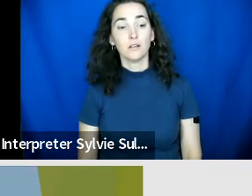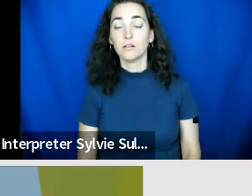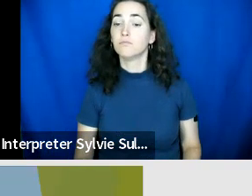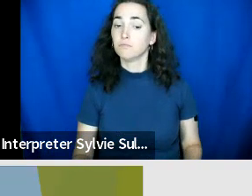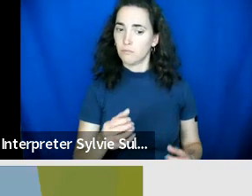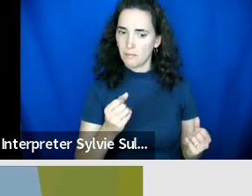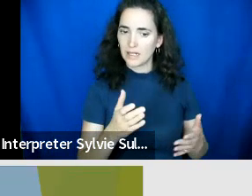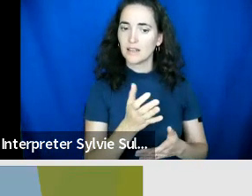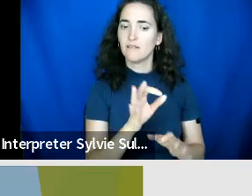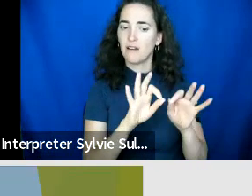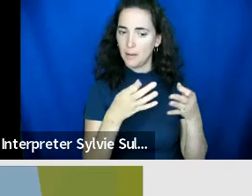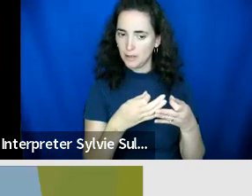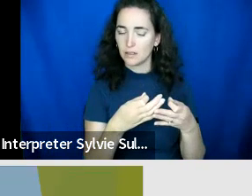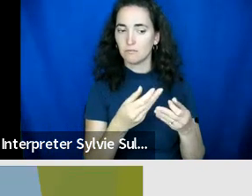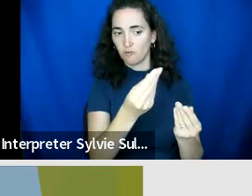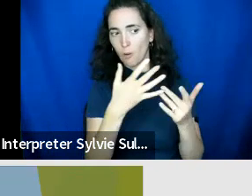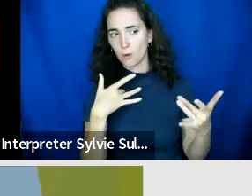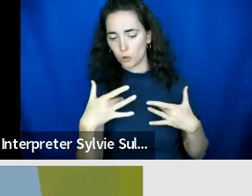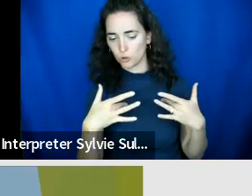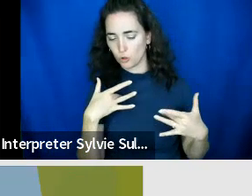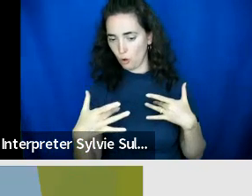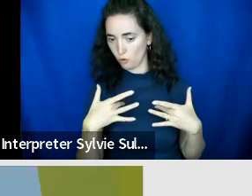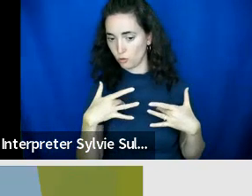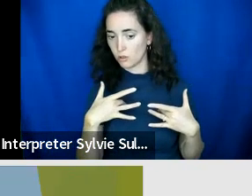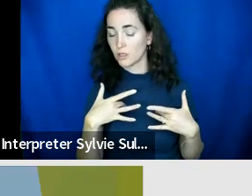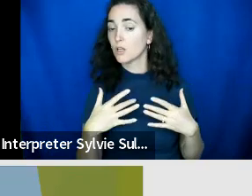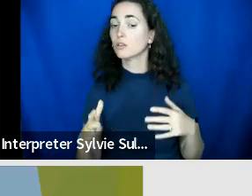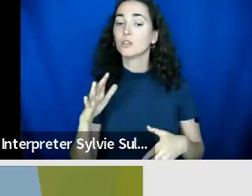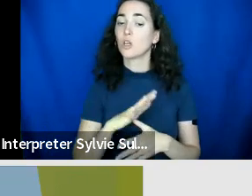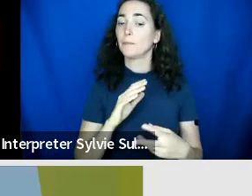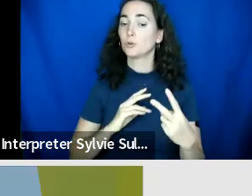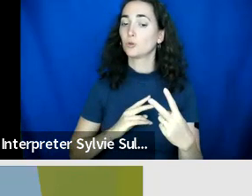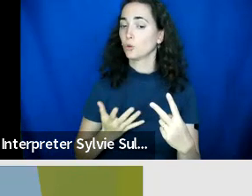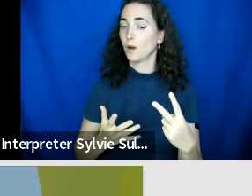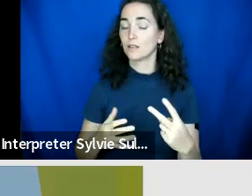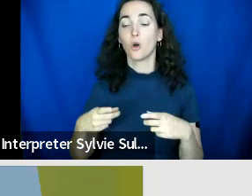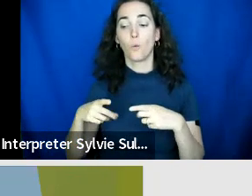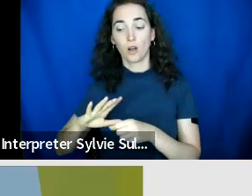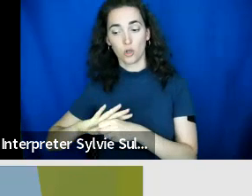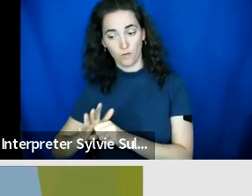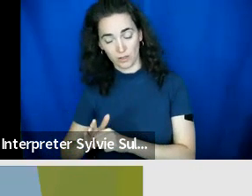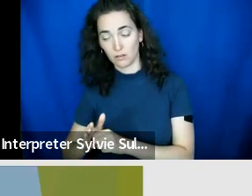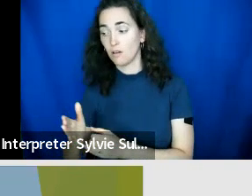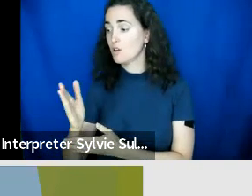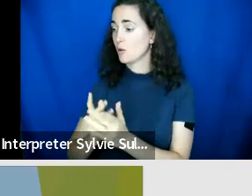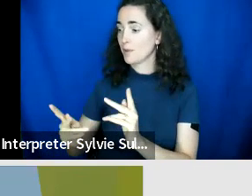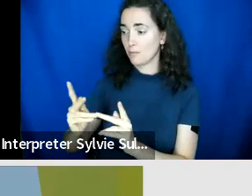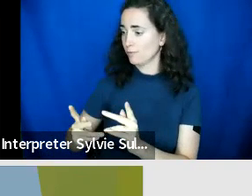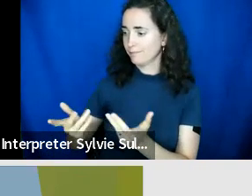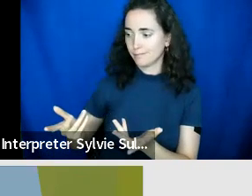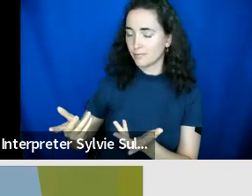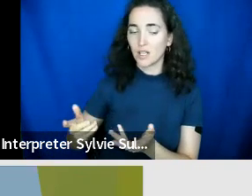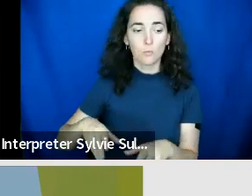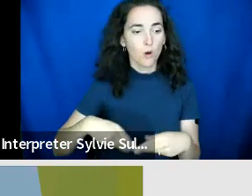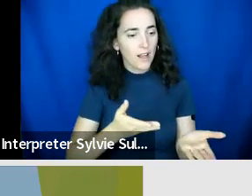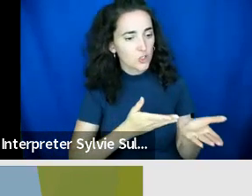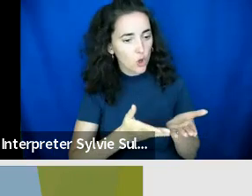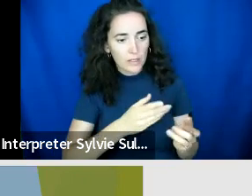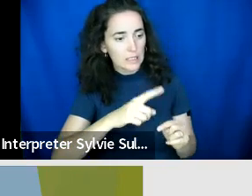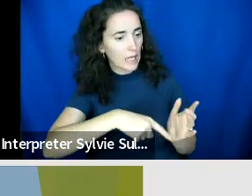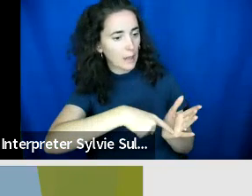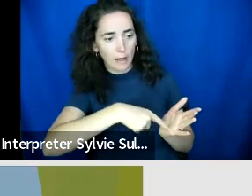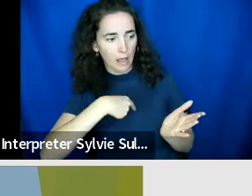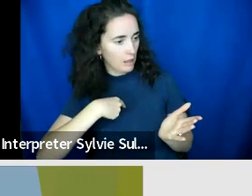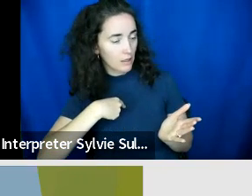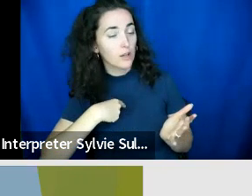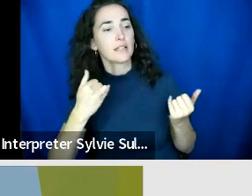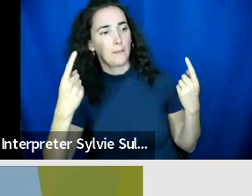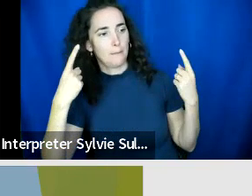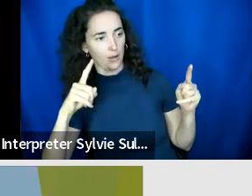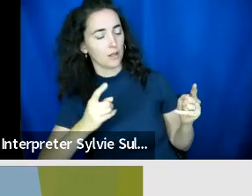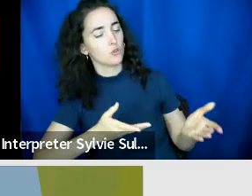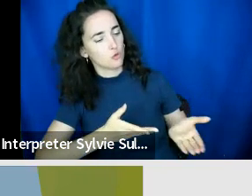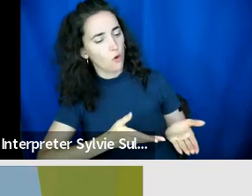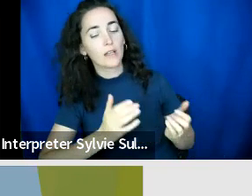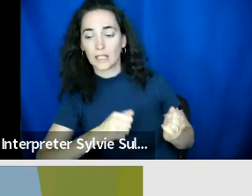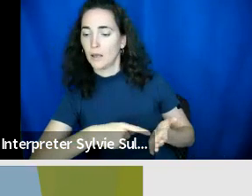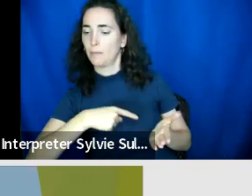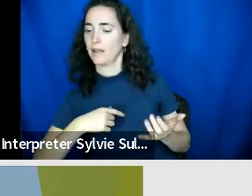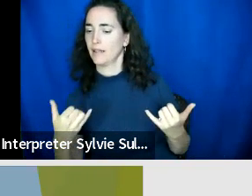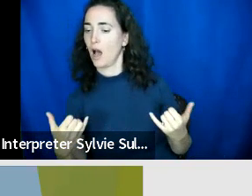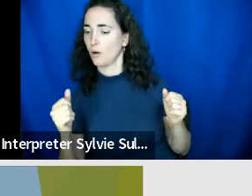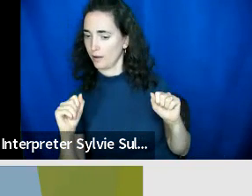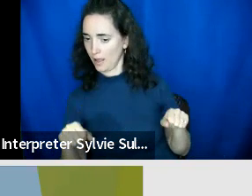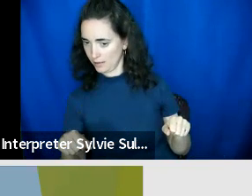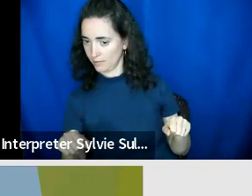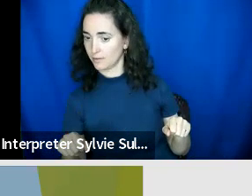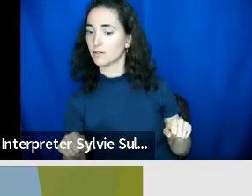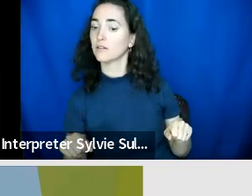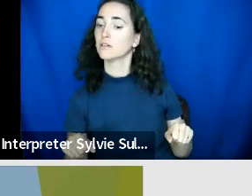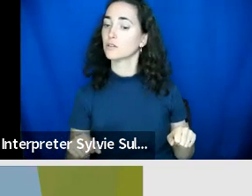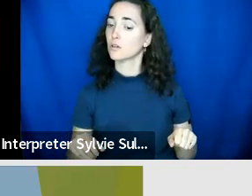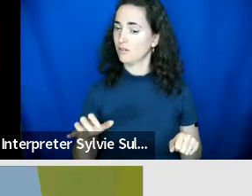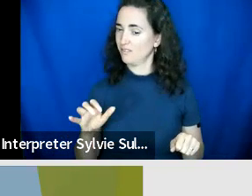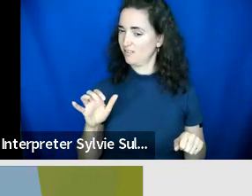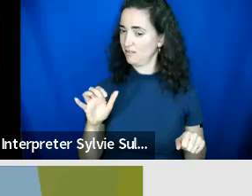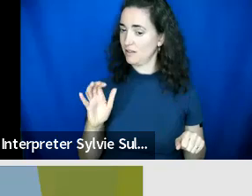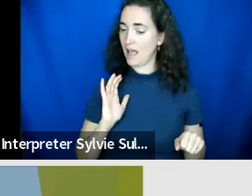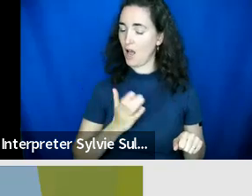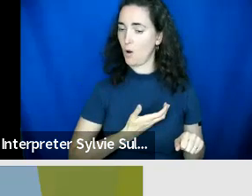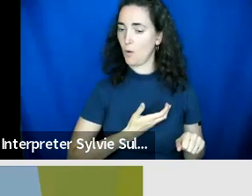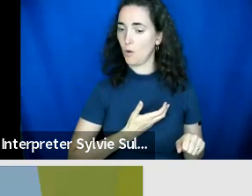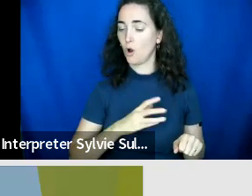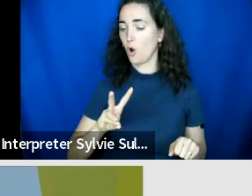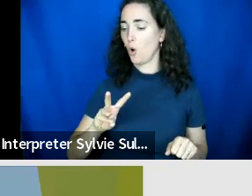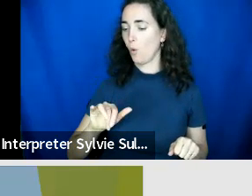concern with us is that during Covid they have had family members that were previously unable to be paid for providing services who are now able to be paid to provide services, and we have made some changes to our hope to our